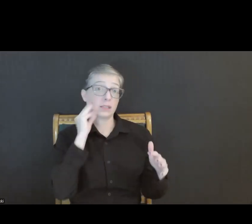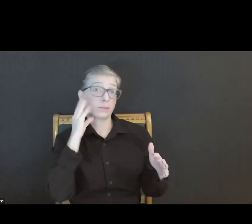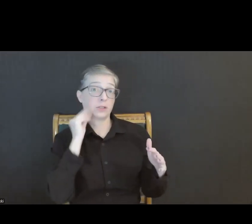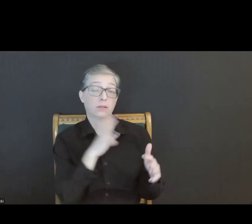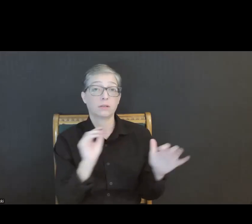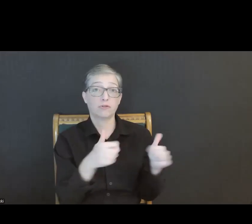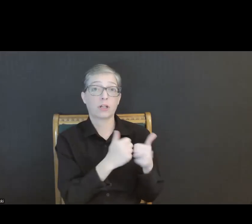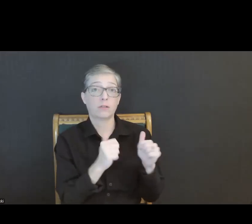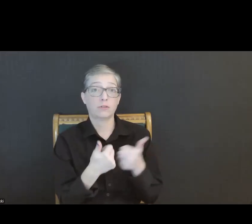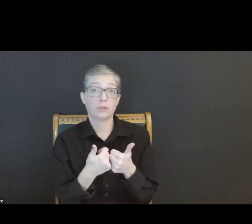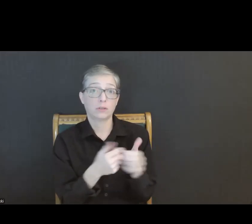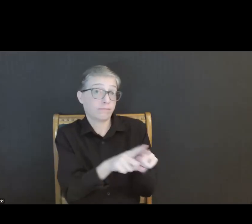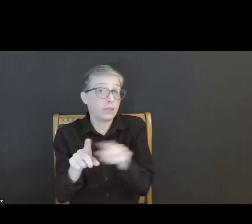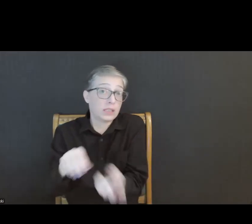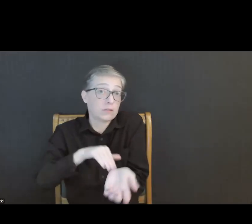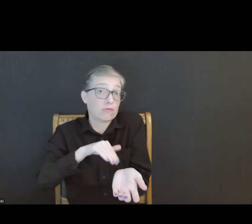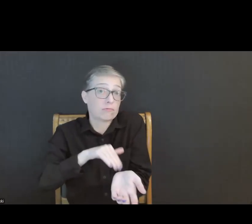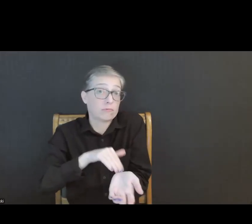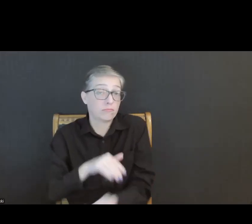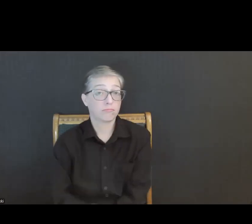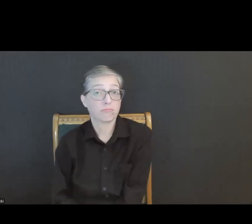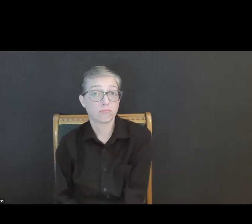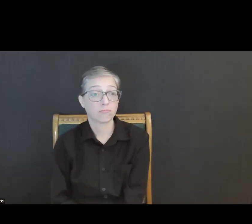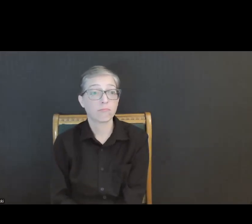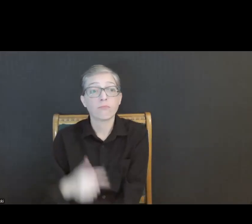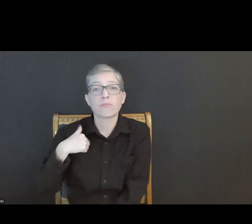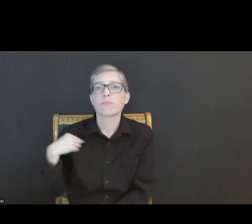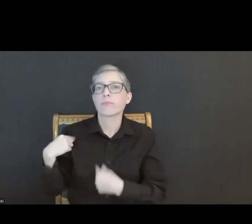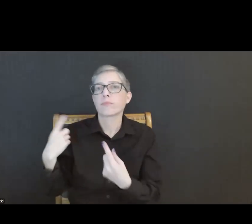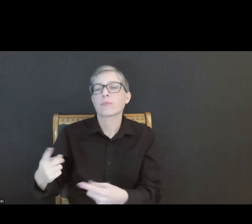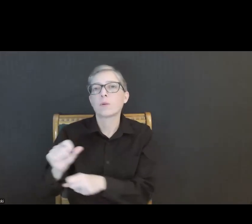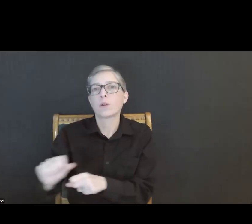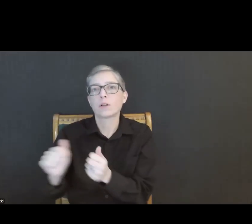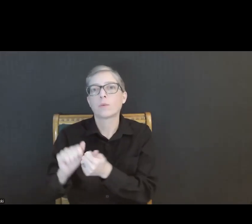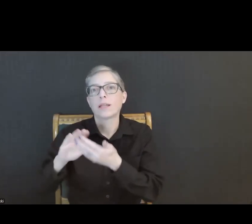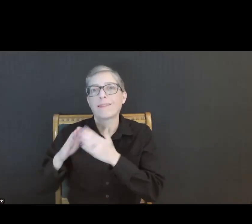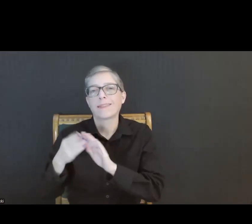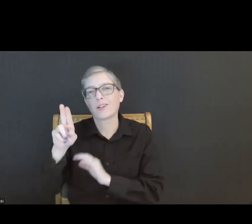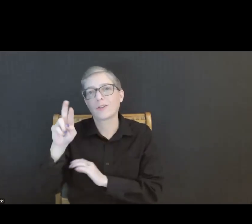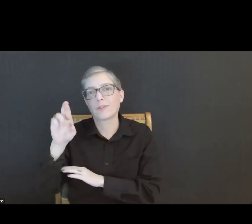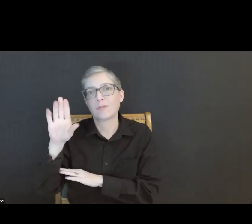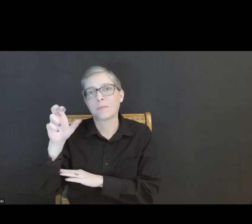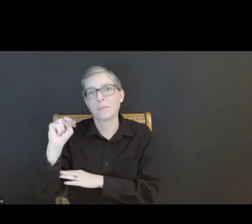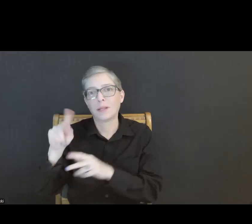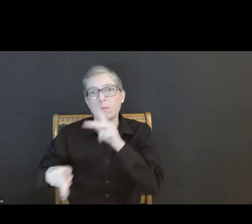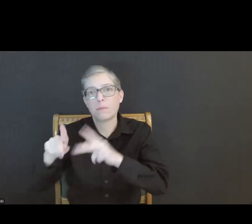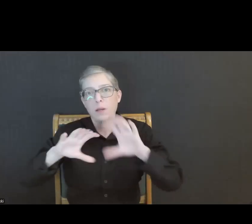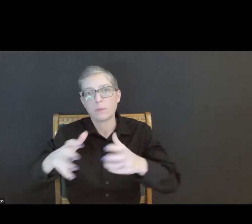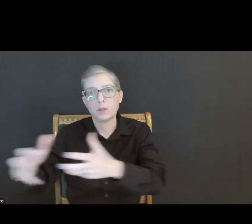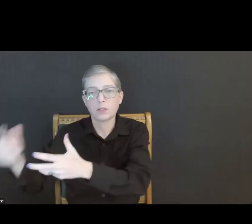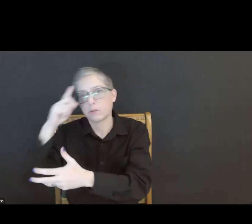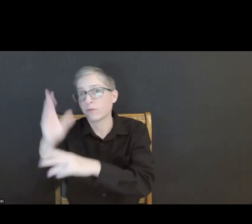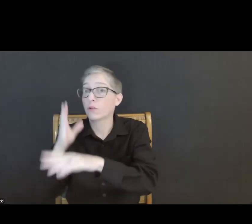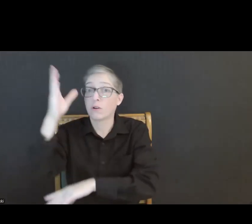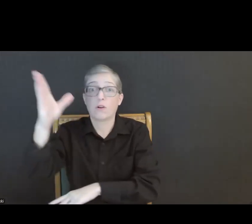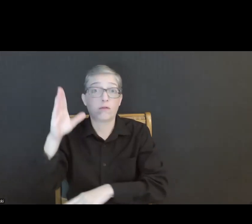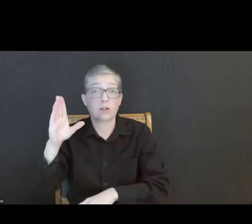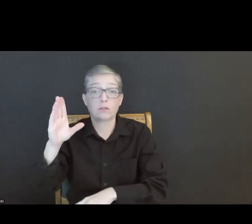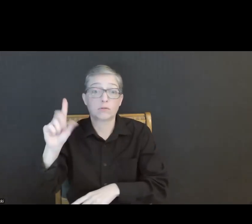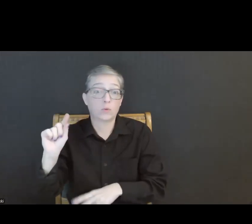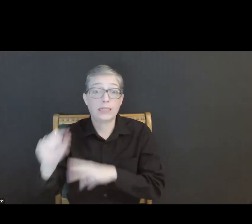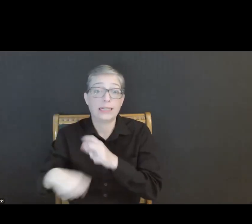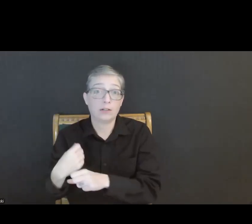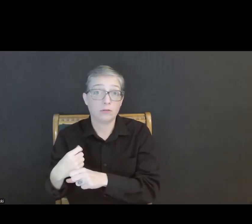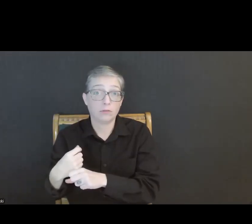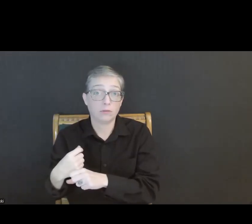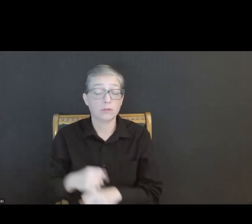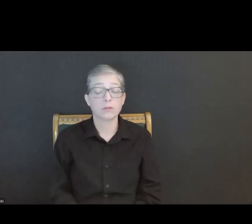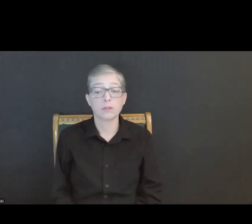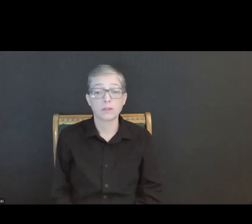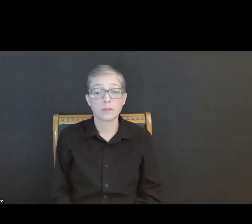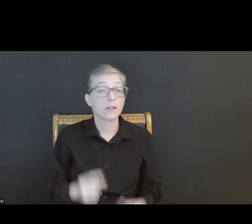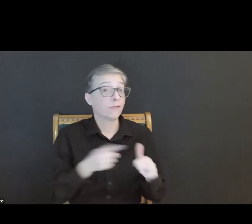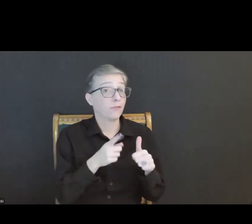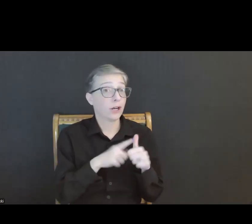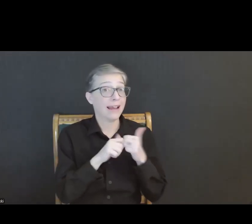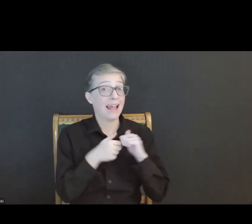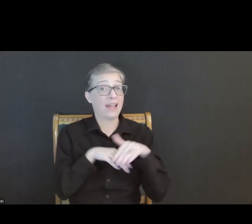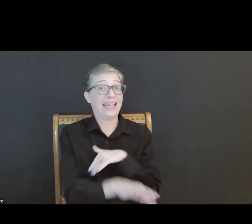um working with Urban uh populations for over 20 years um first through boy CS of America and